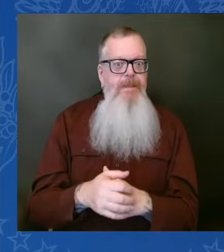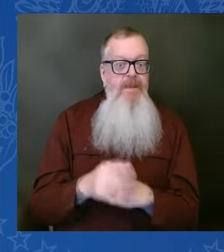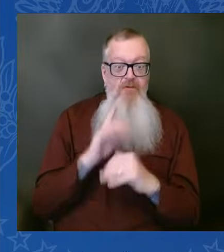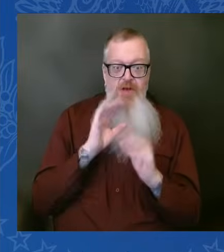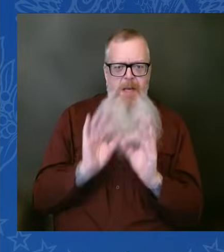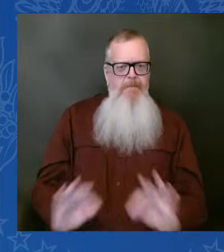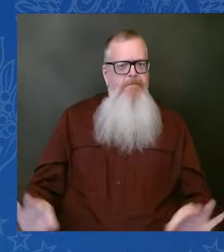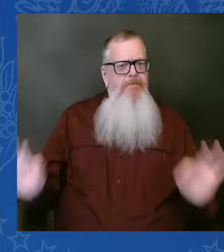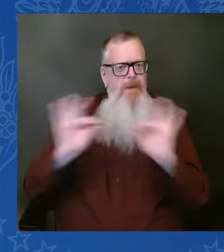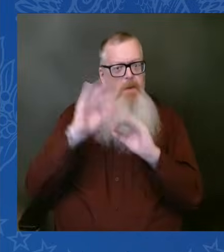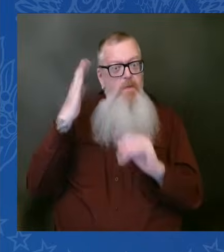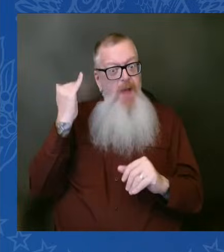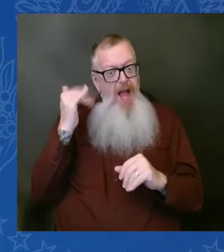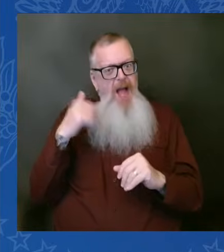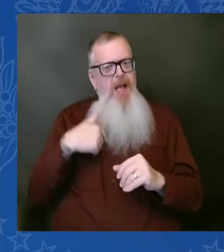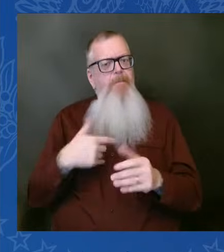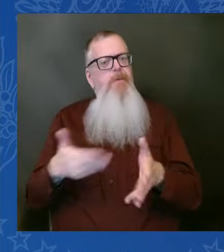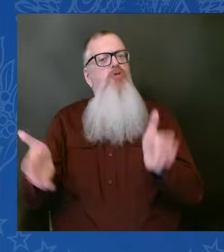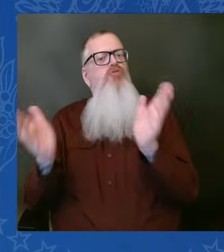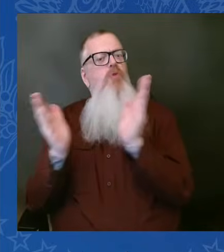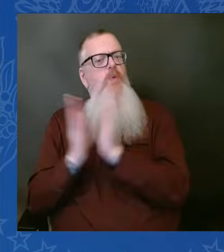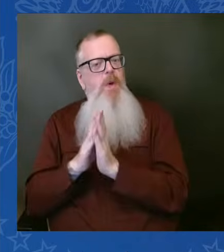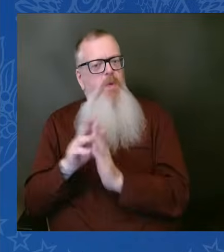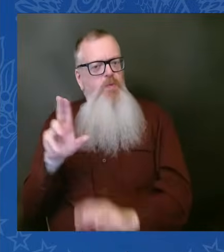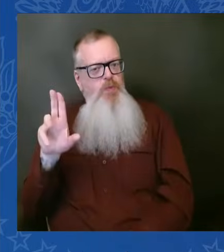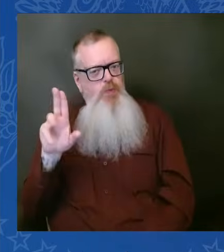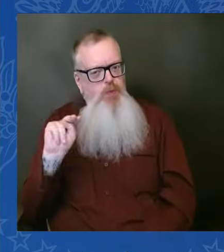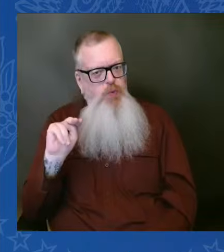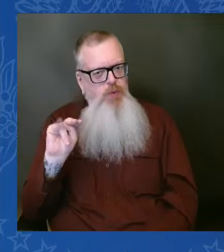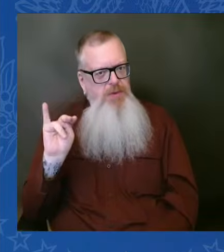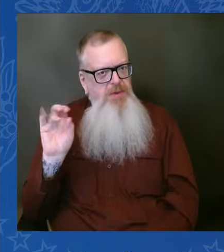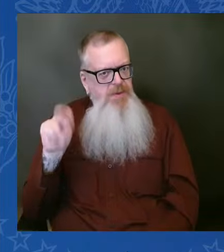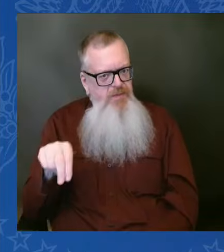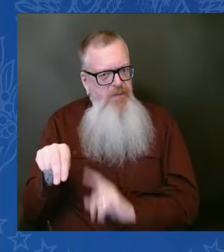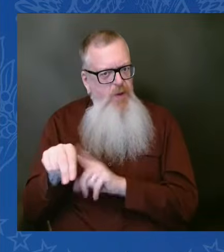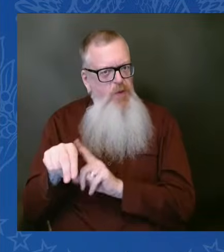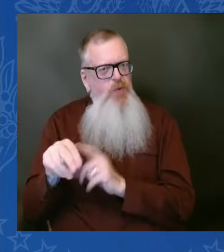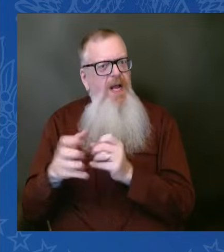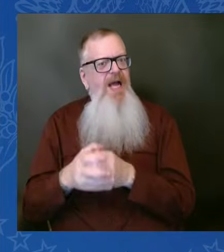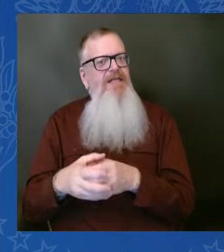and I -- to do a study, and they found that when union wages go up,